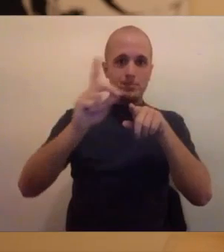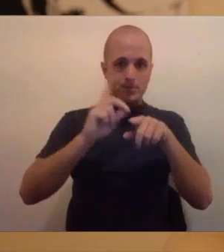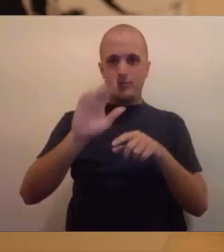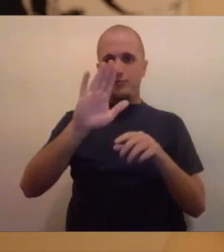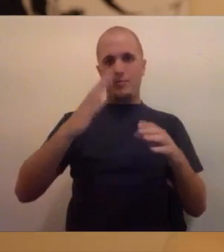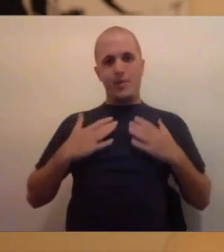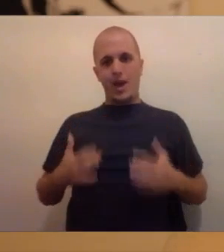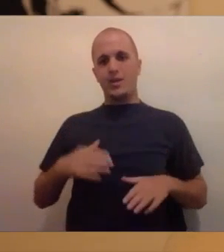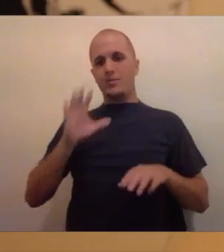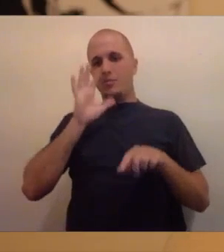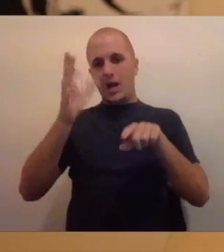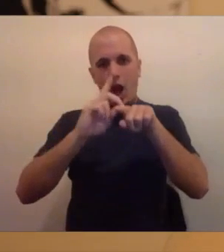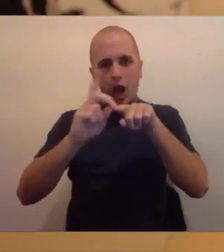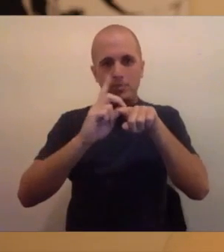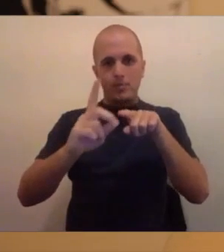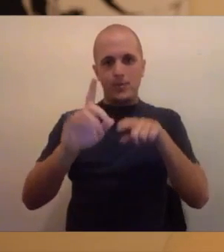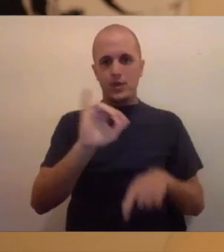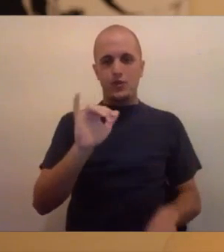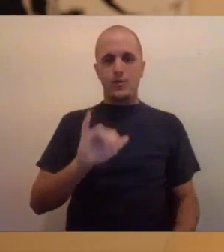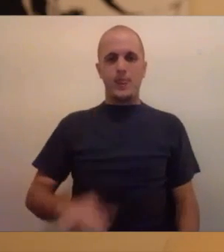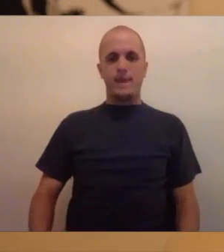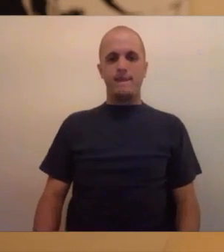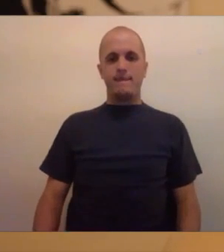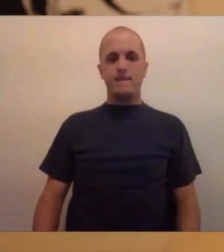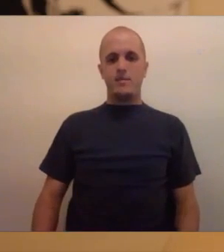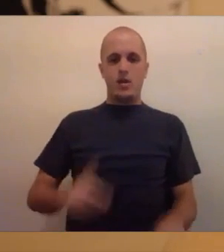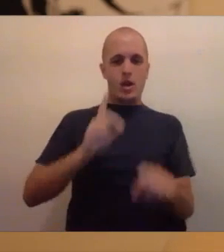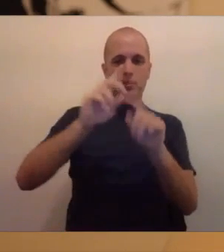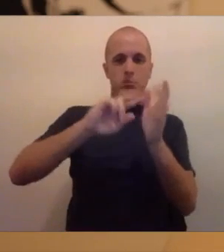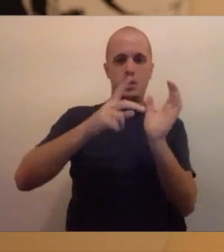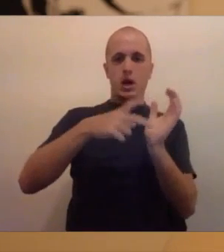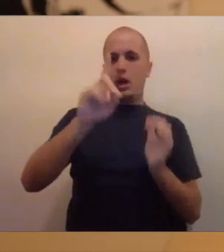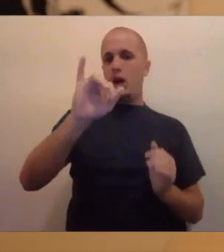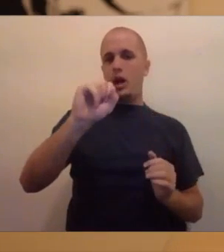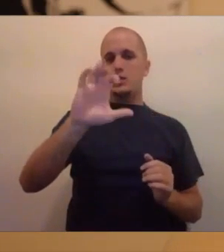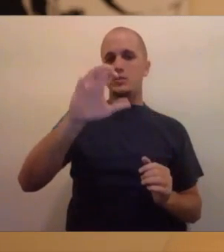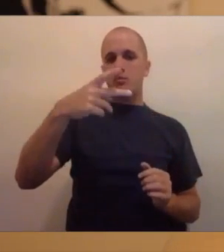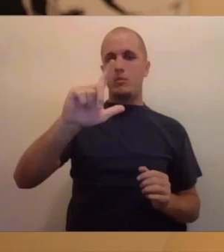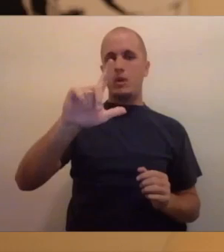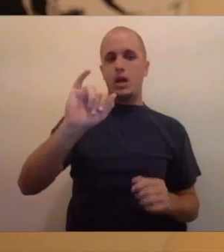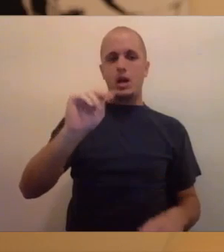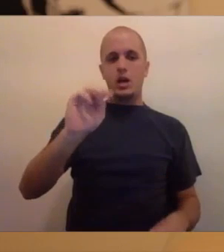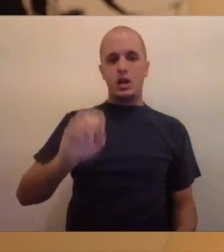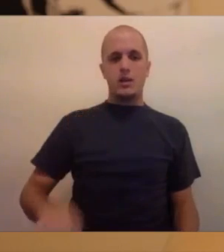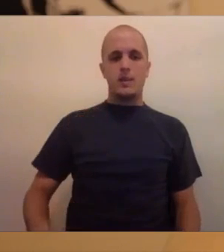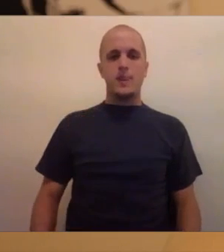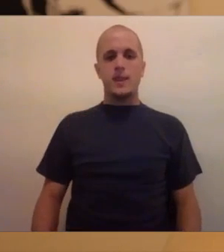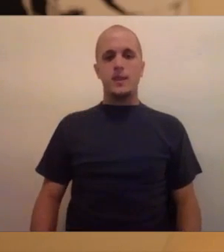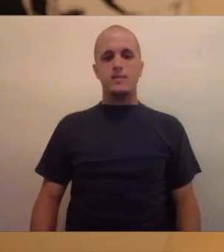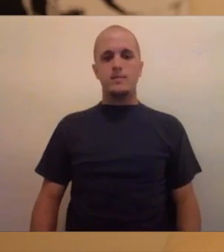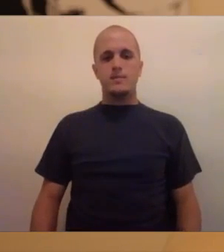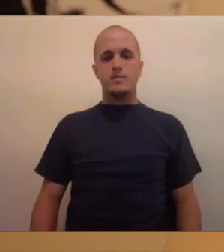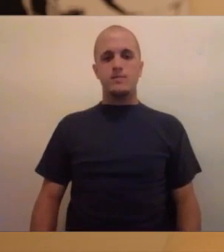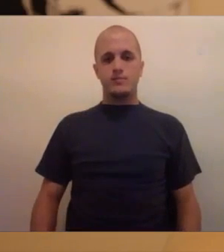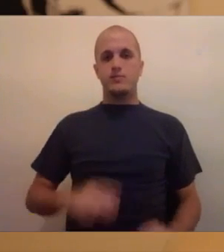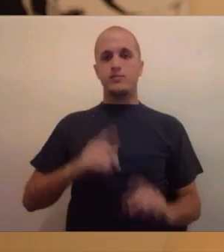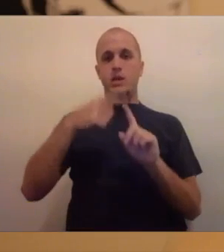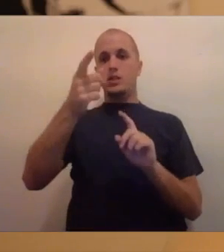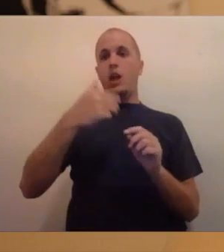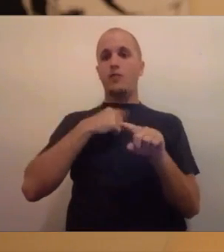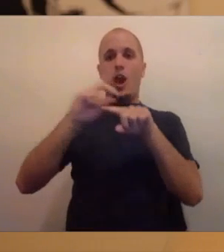Once your mind is disciplined, your body will be disciplined, too, because